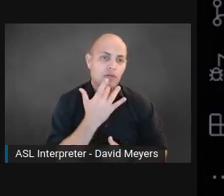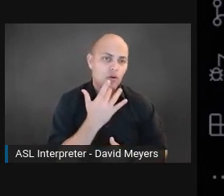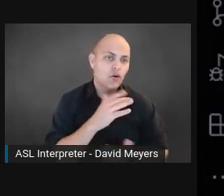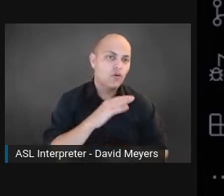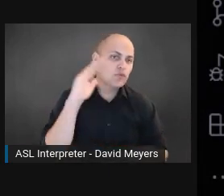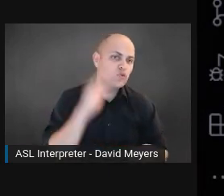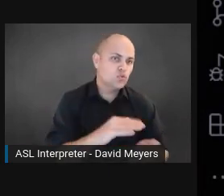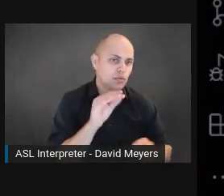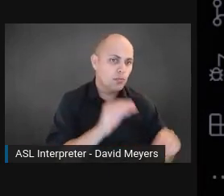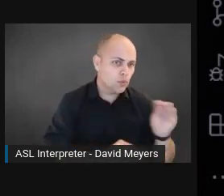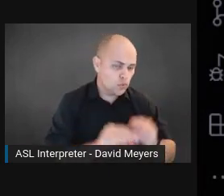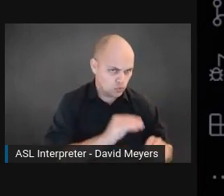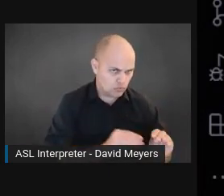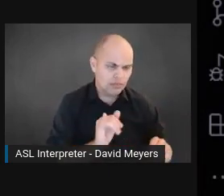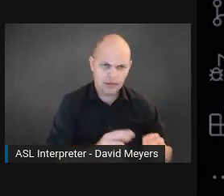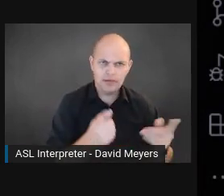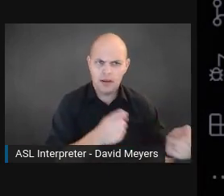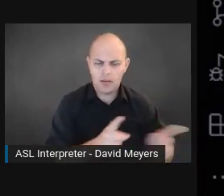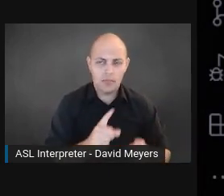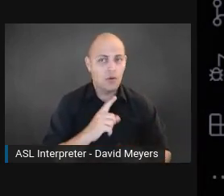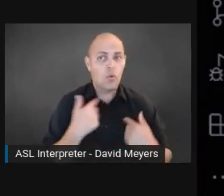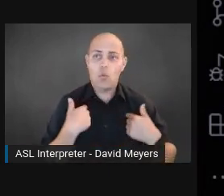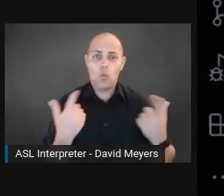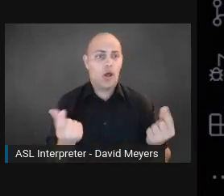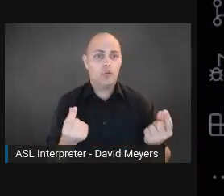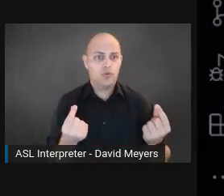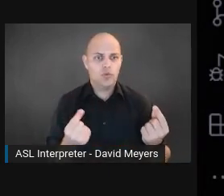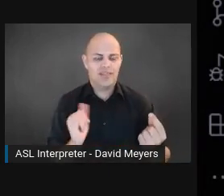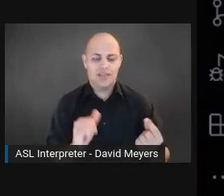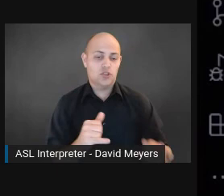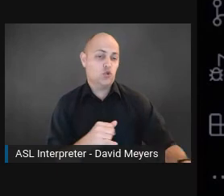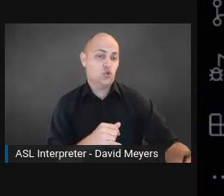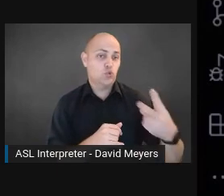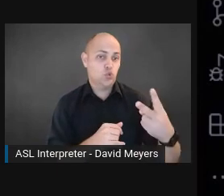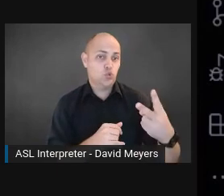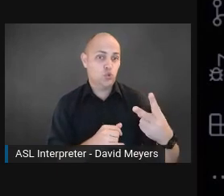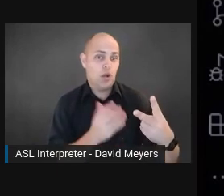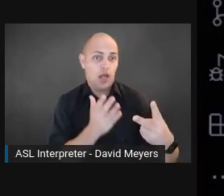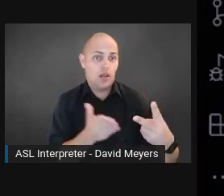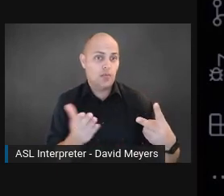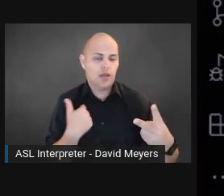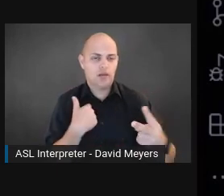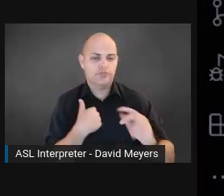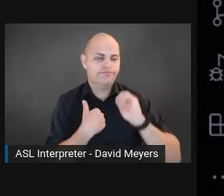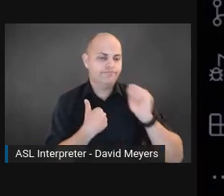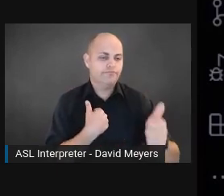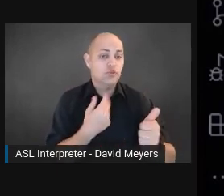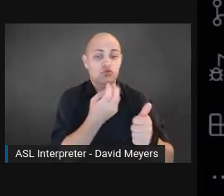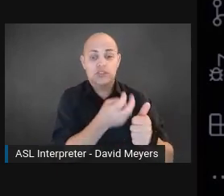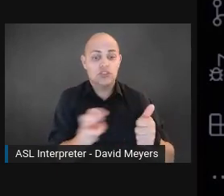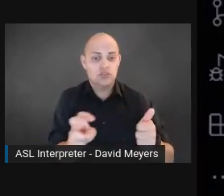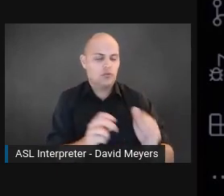And all I'm doing is taking those two animated elements and setting the transition to none so it's going to just snap,